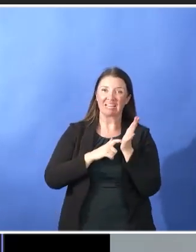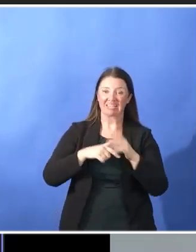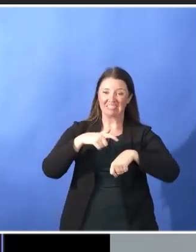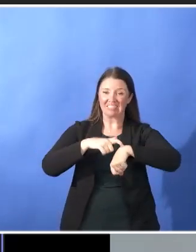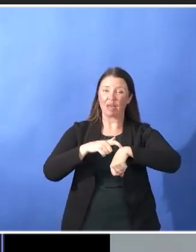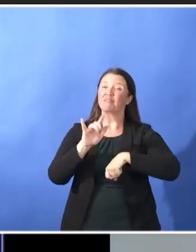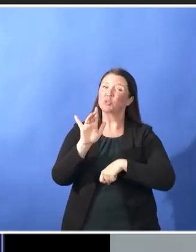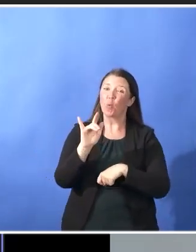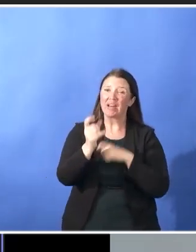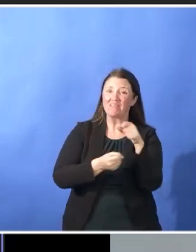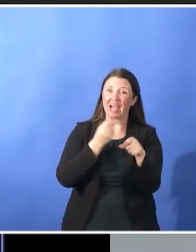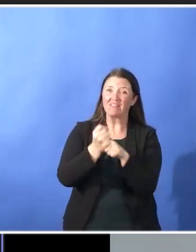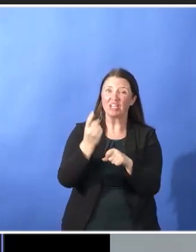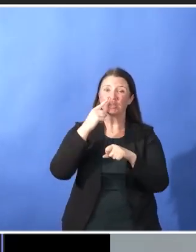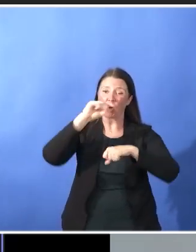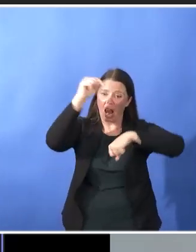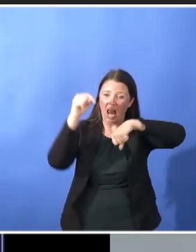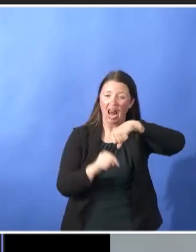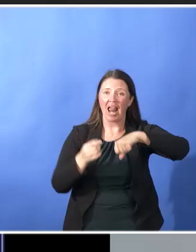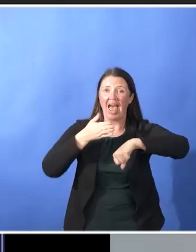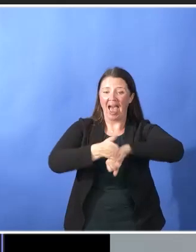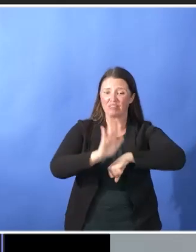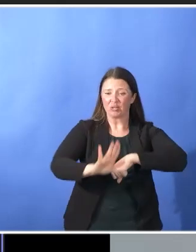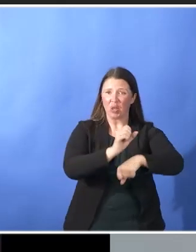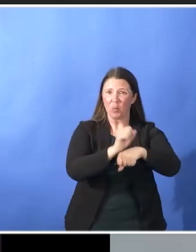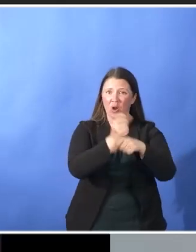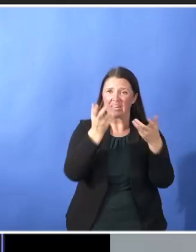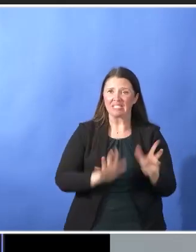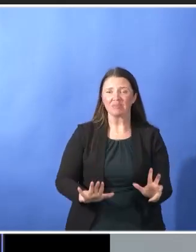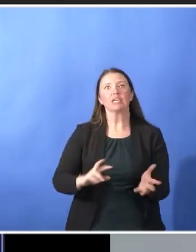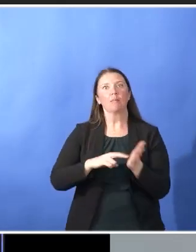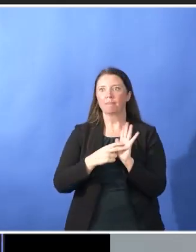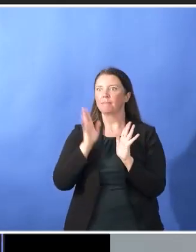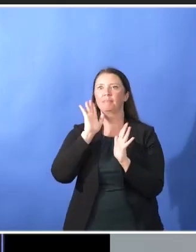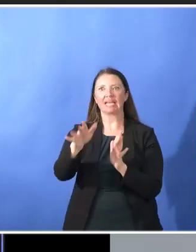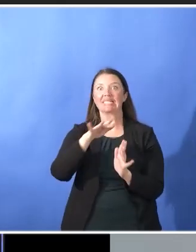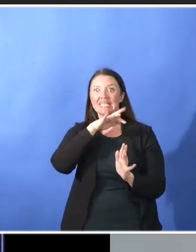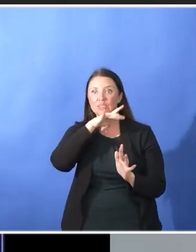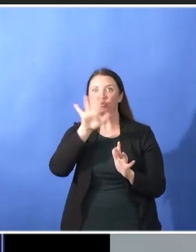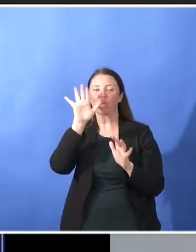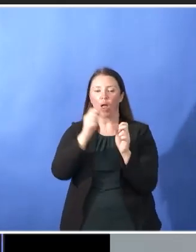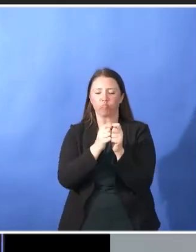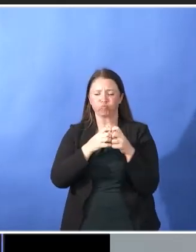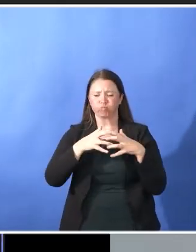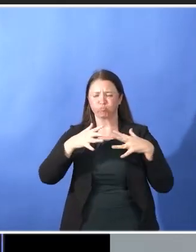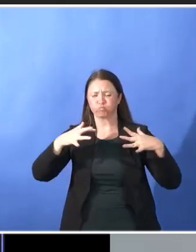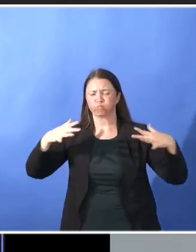ACCUMULATION WILL GROW RAPIDLY AND PERHAPS UNSUSTAINABLY.